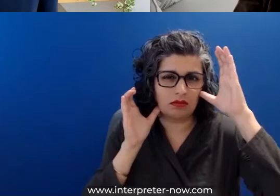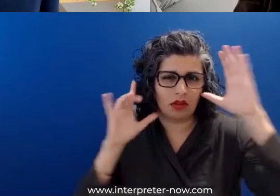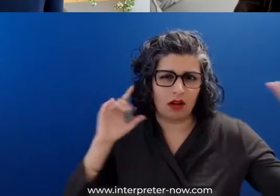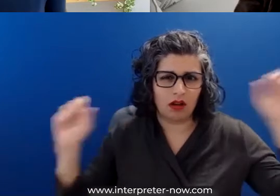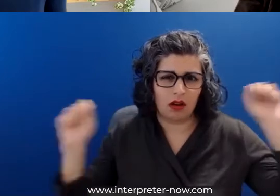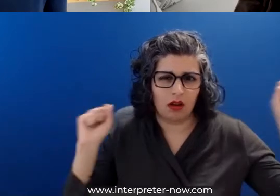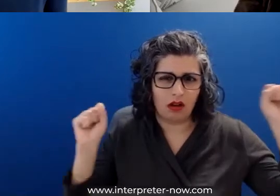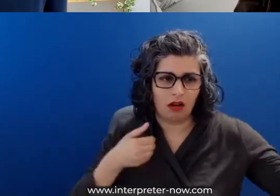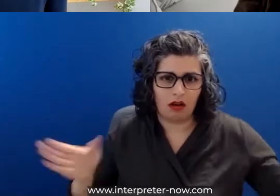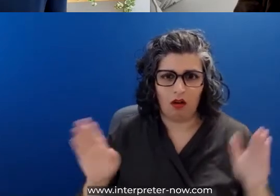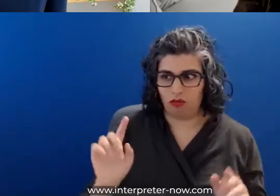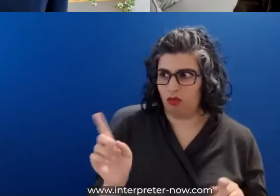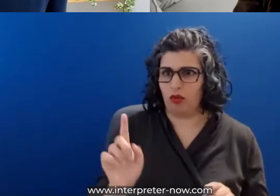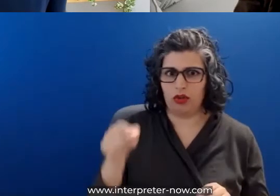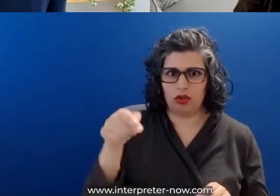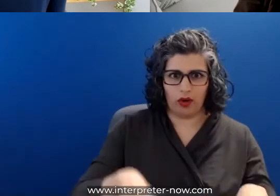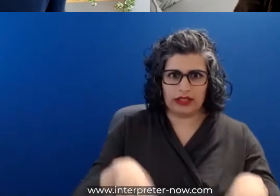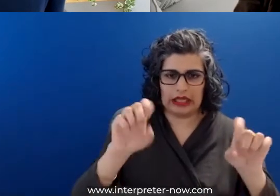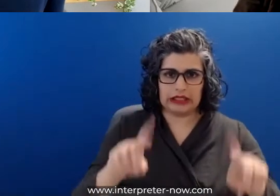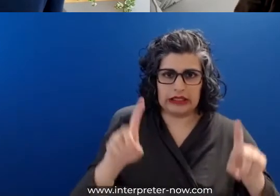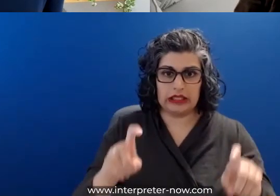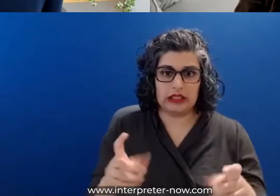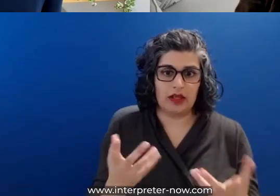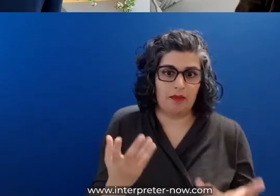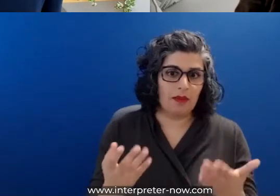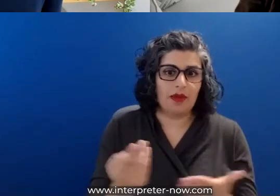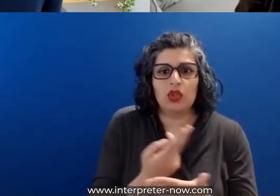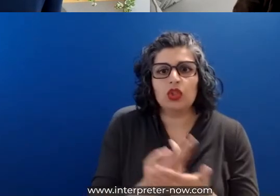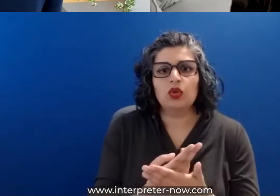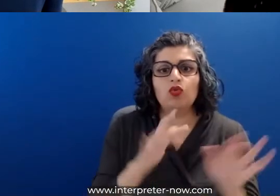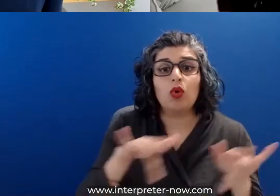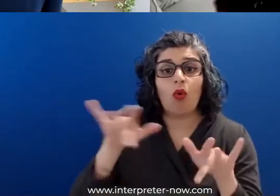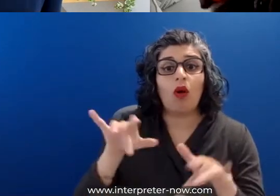or space where you were taking the test. It might be using recording software to record